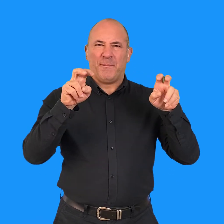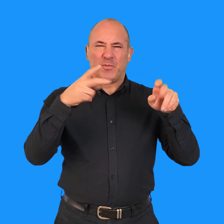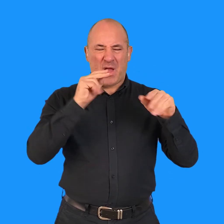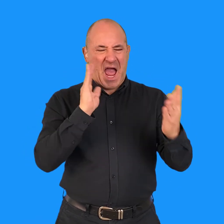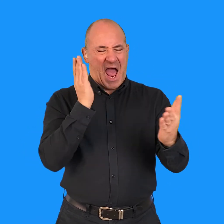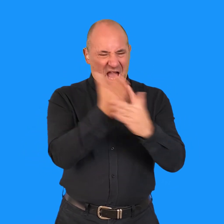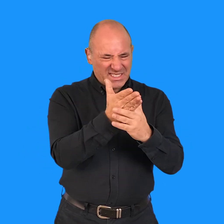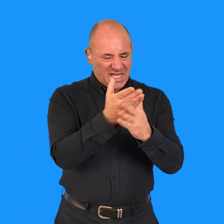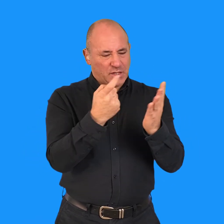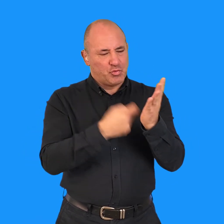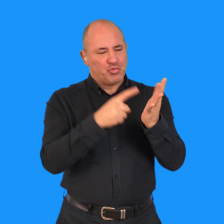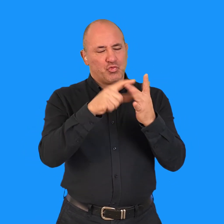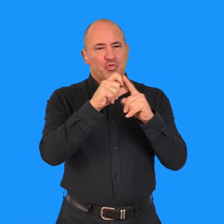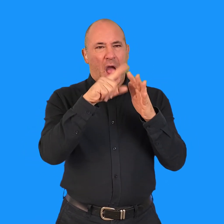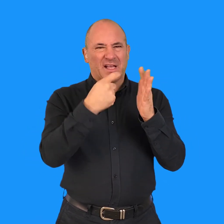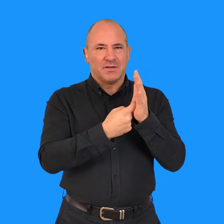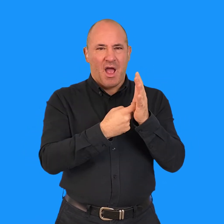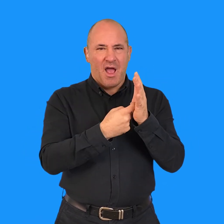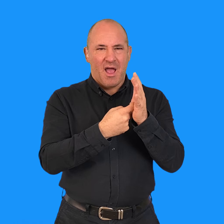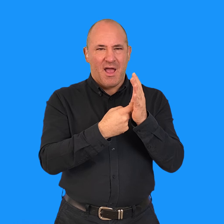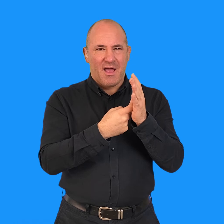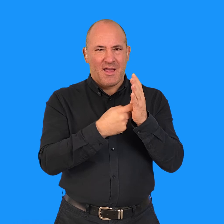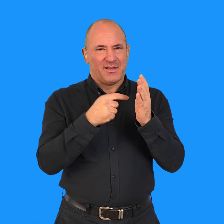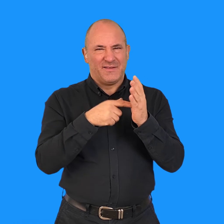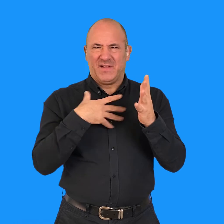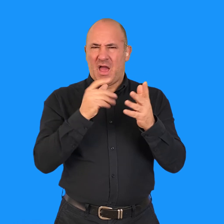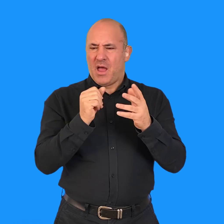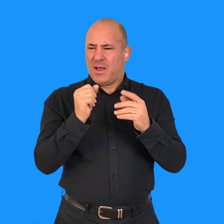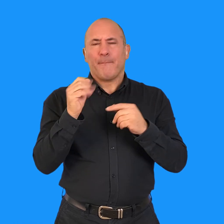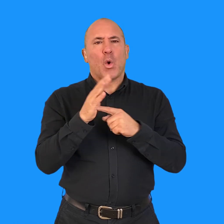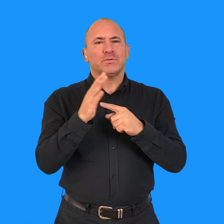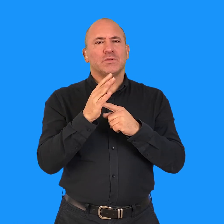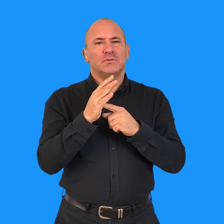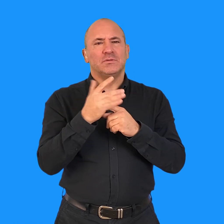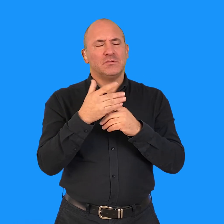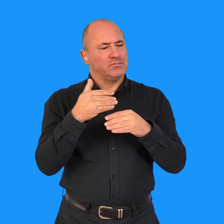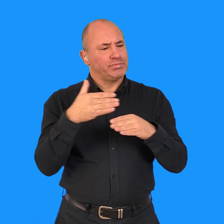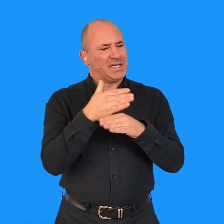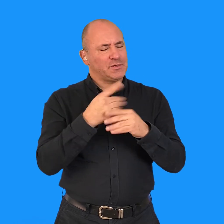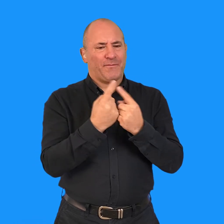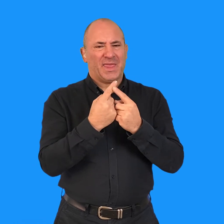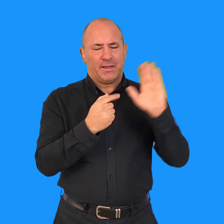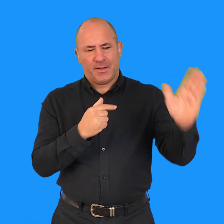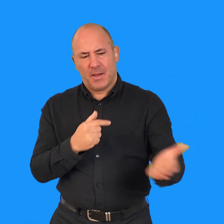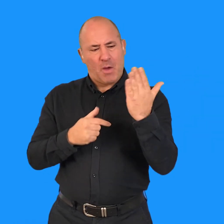which really makes it feel like a fundamental practice. It's like a fundamental thing that you do before a gig,